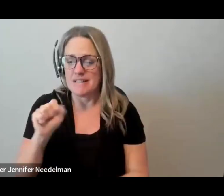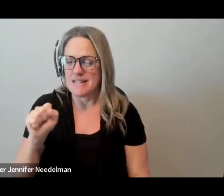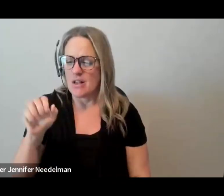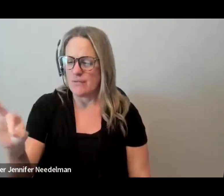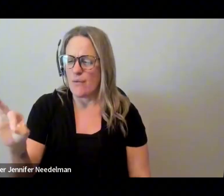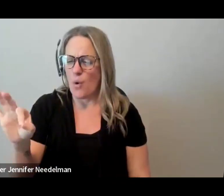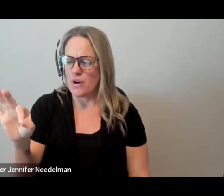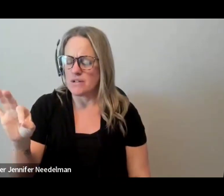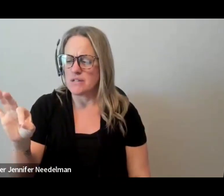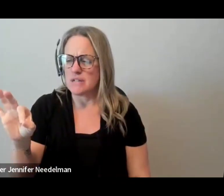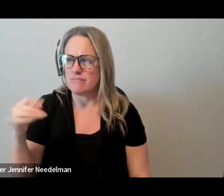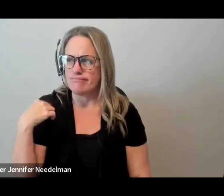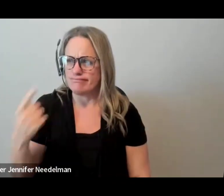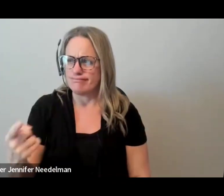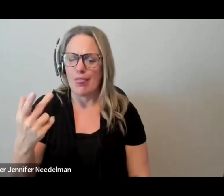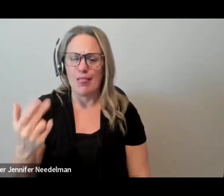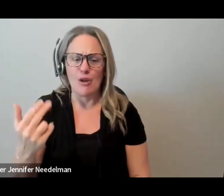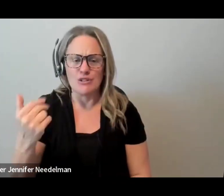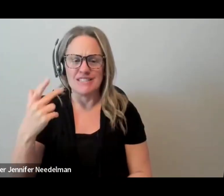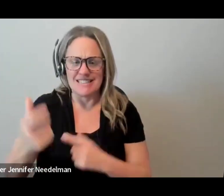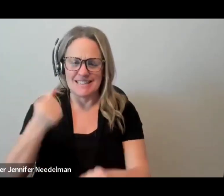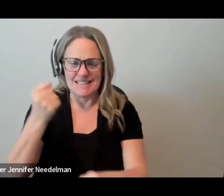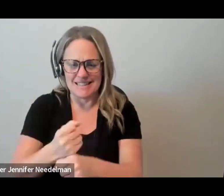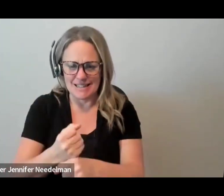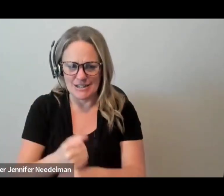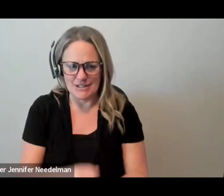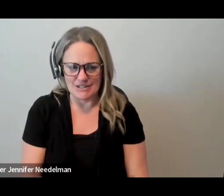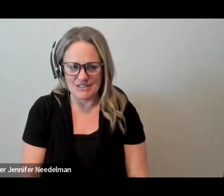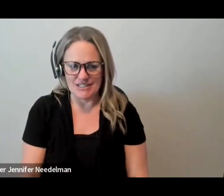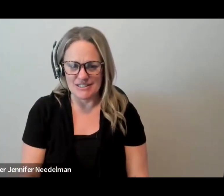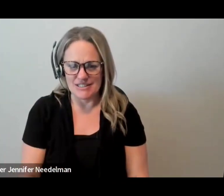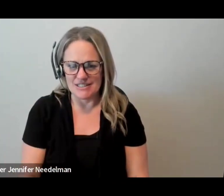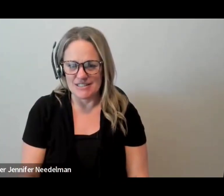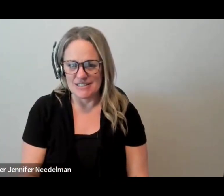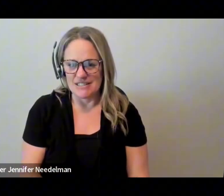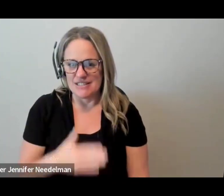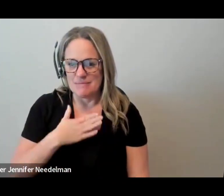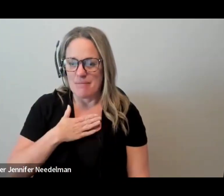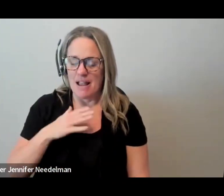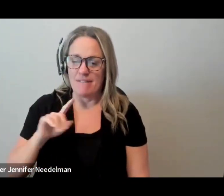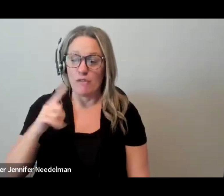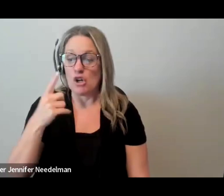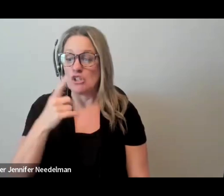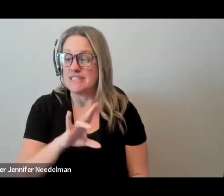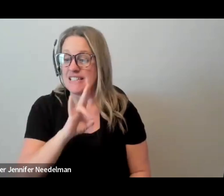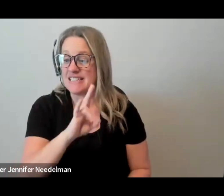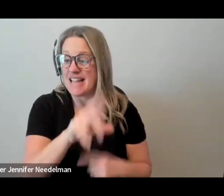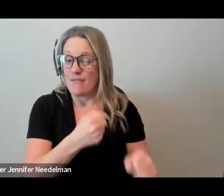I think 13 years. And so my, my first seven years I spent working